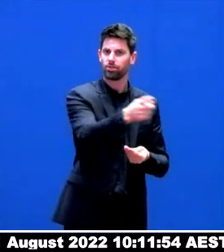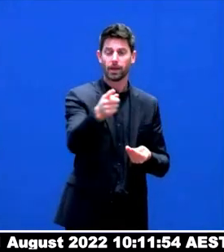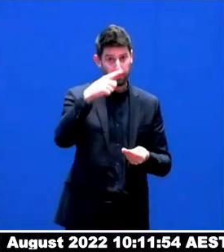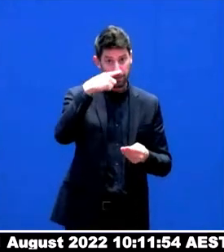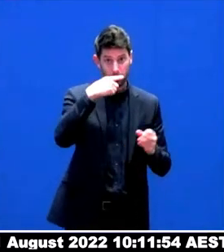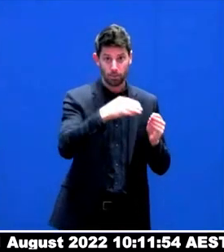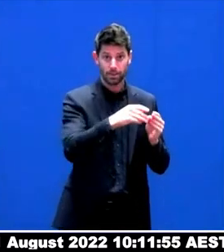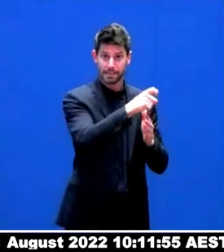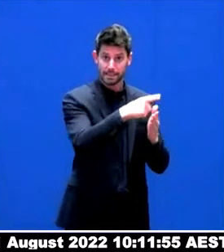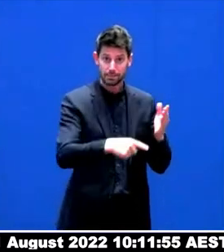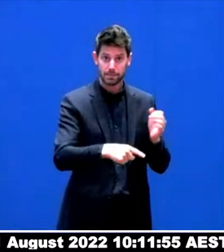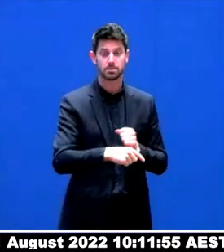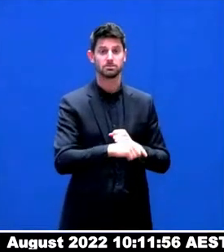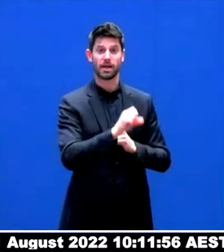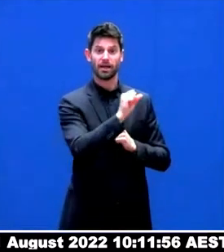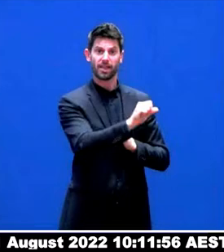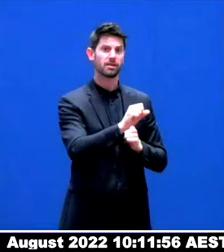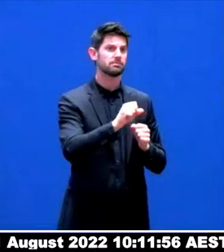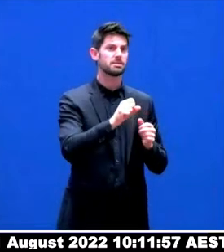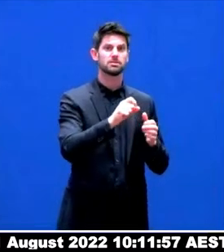disabilities, with their disability representative organisations.